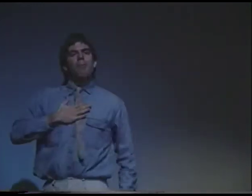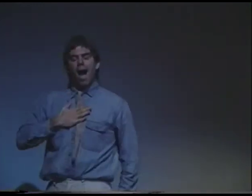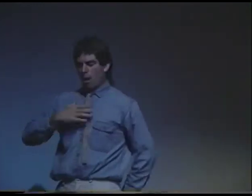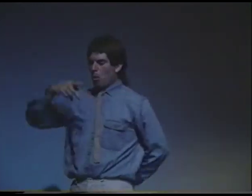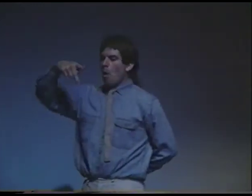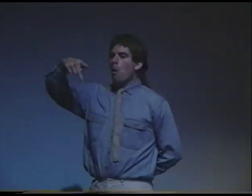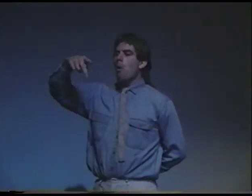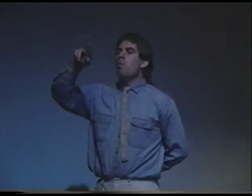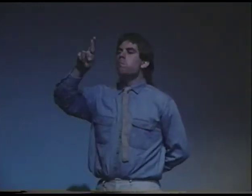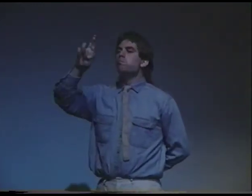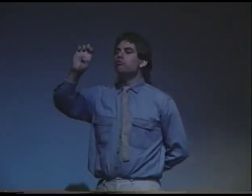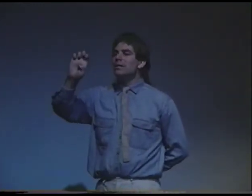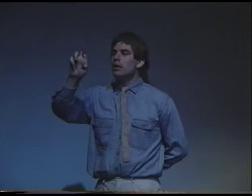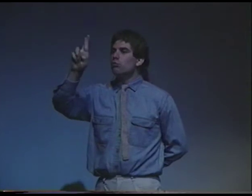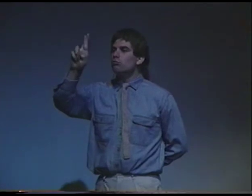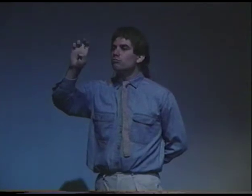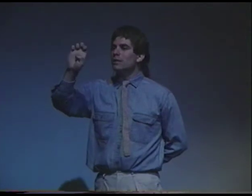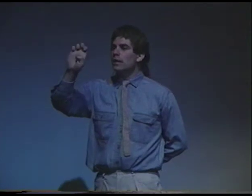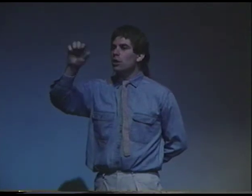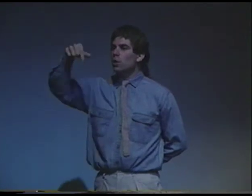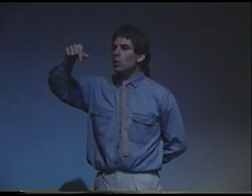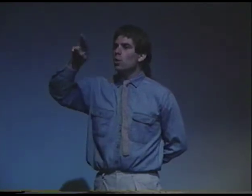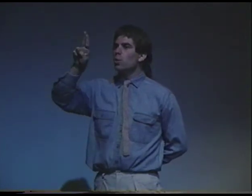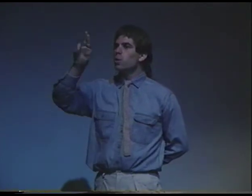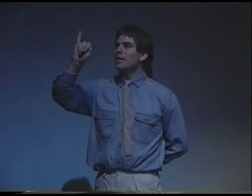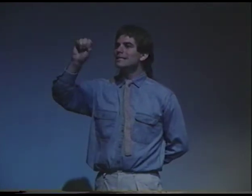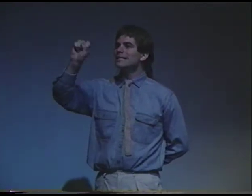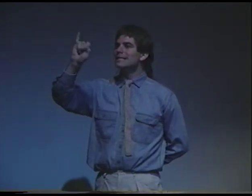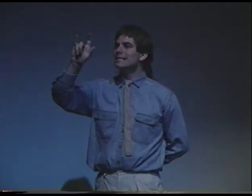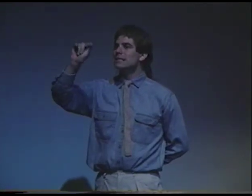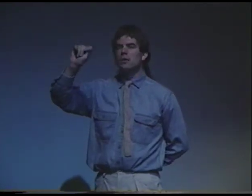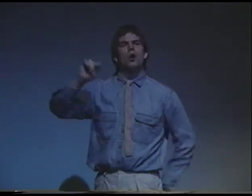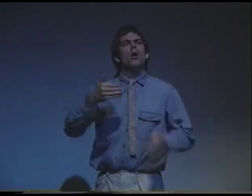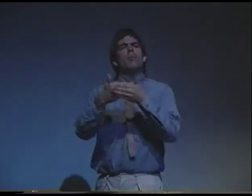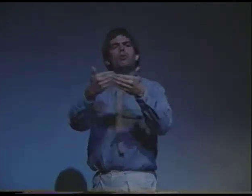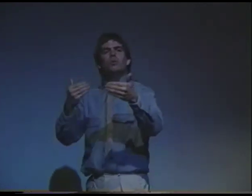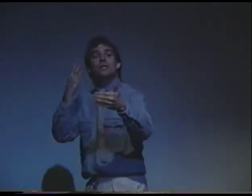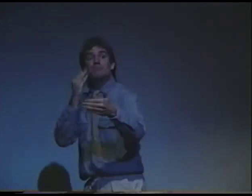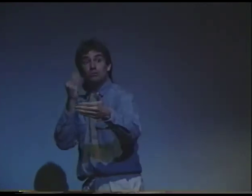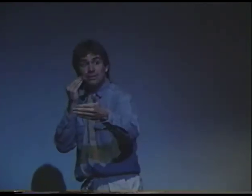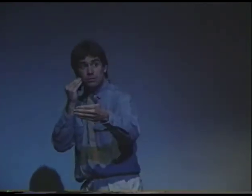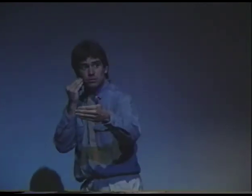about my background and my prerequisites,